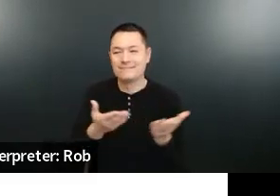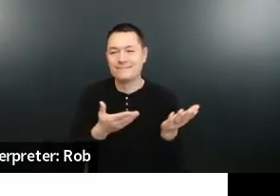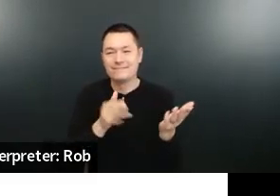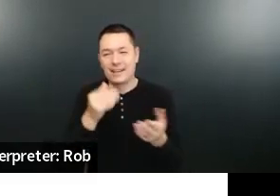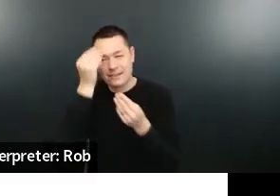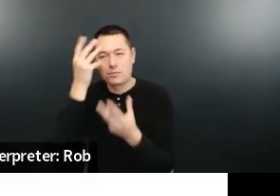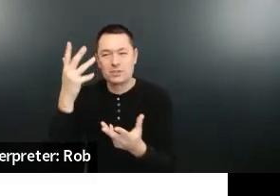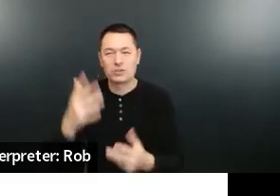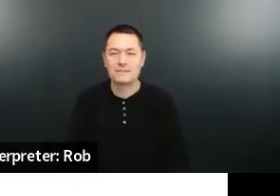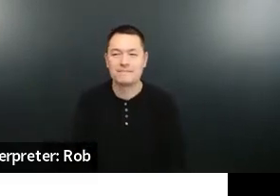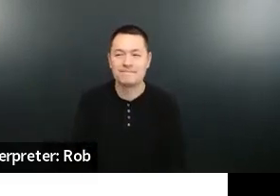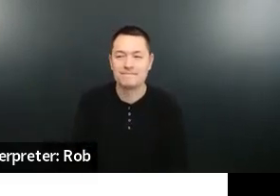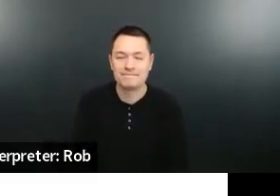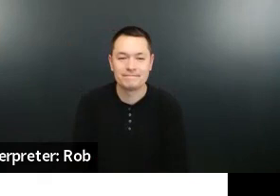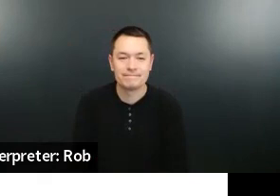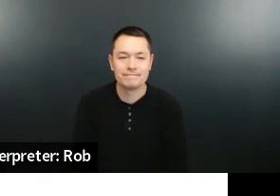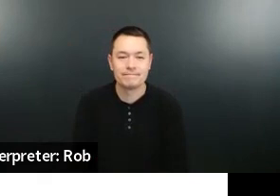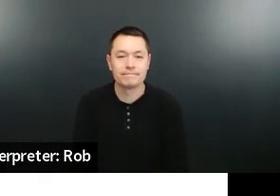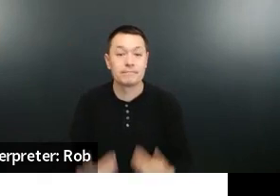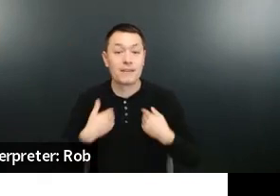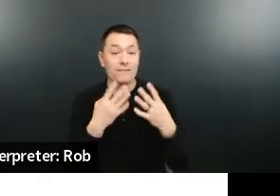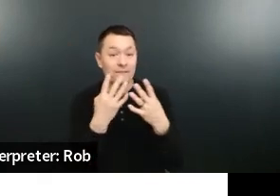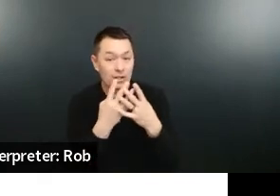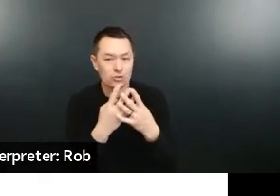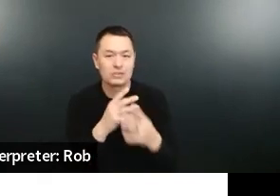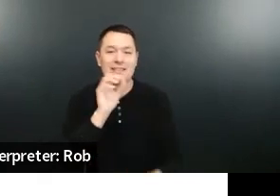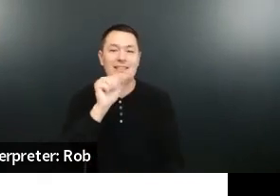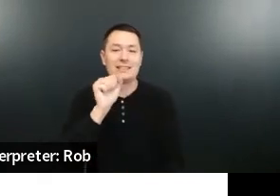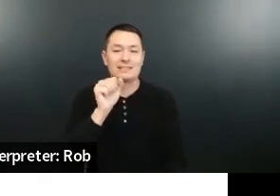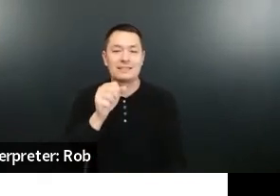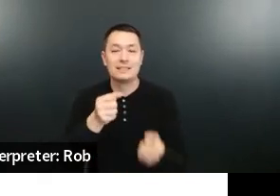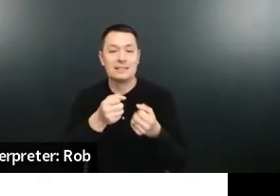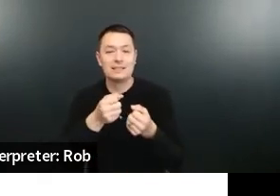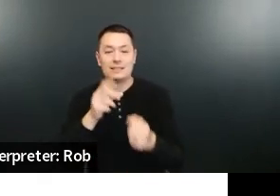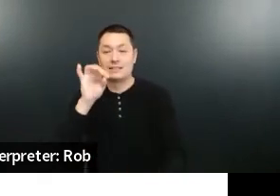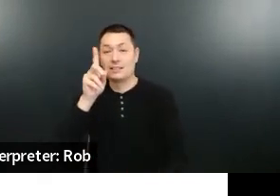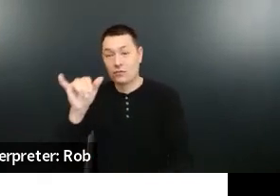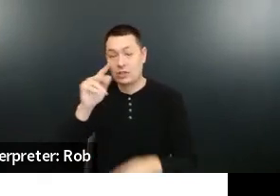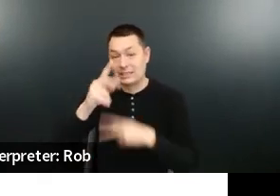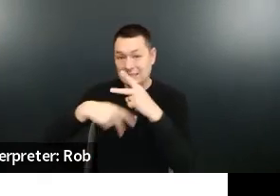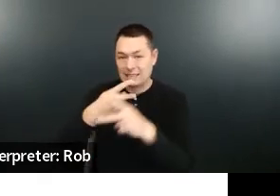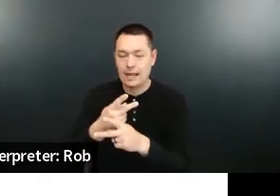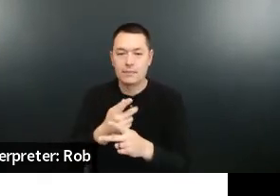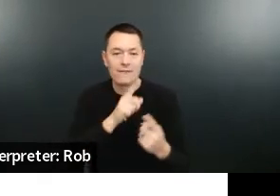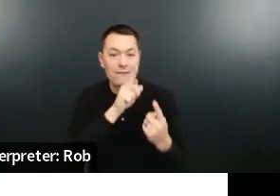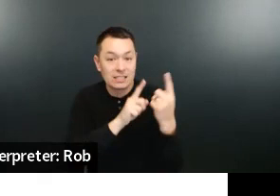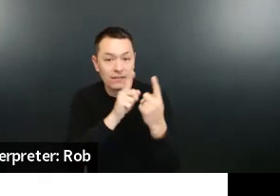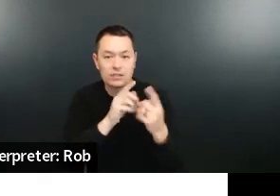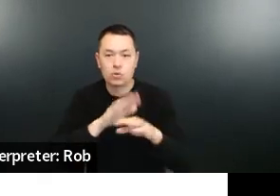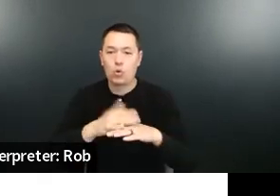believe it's a filter delivery type. So if you wanted to look at face to face versus online student enrollments,